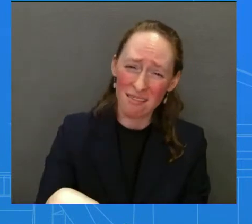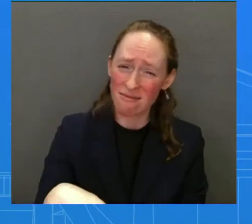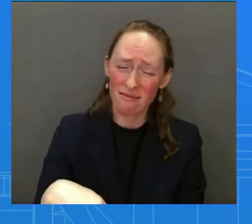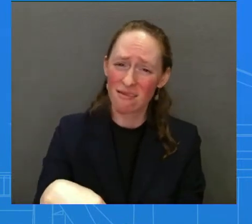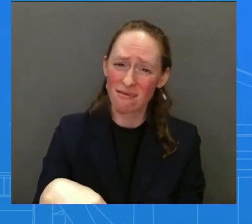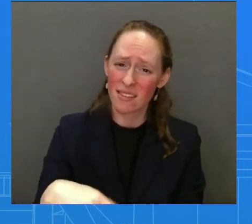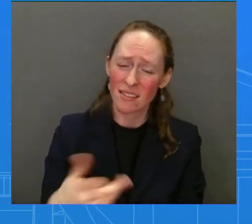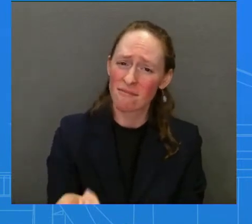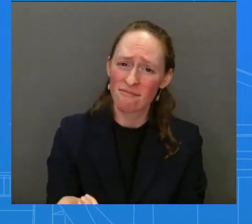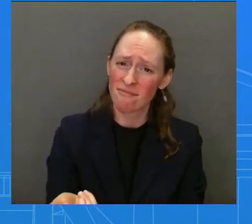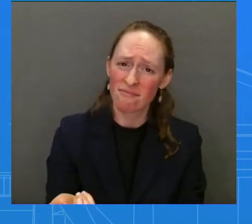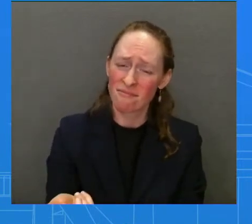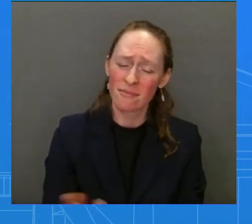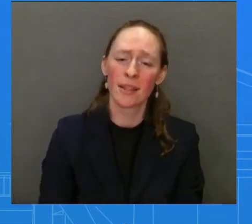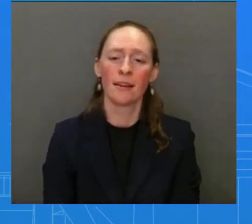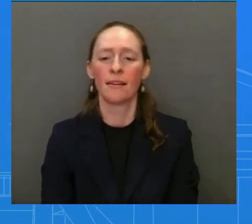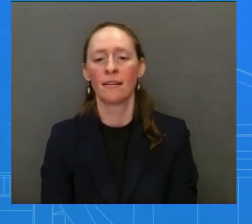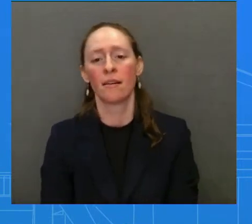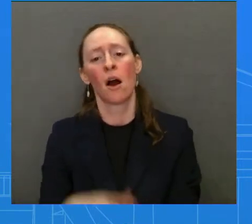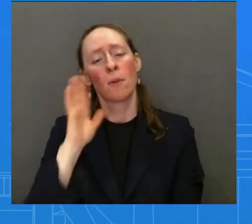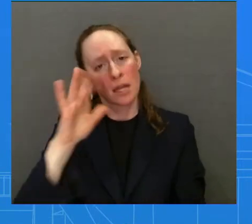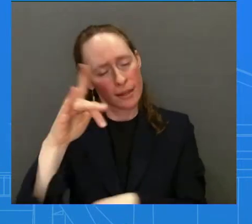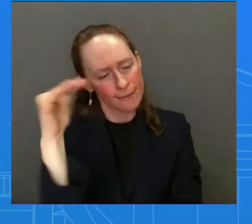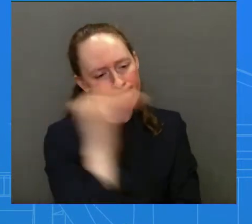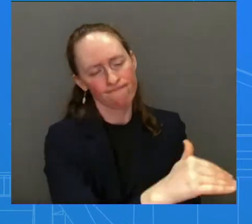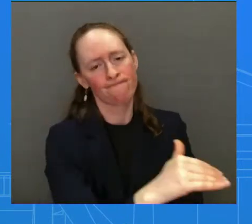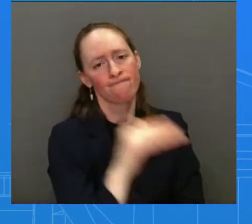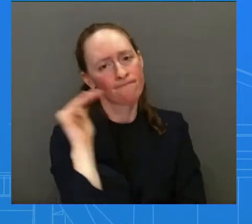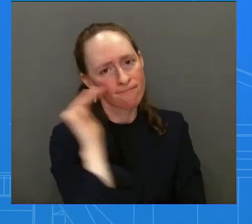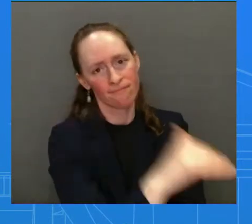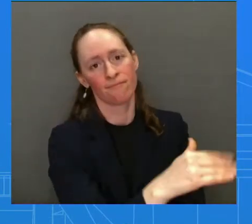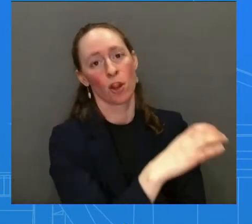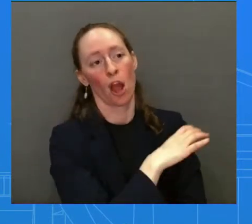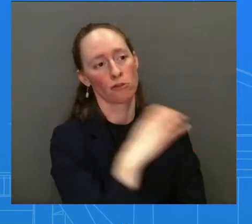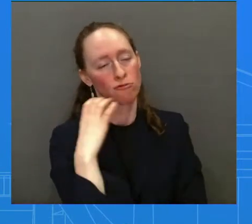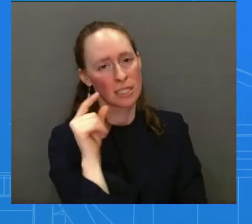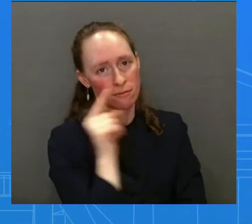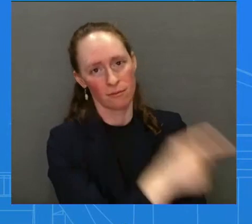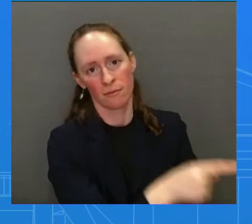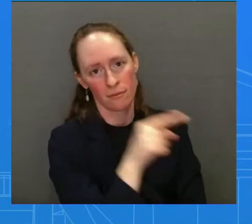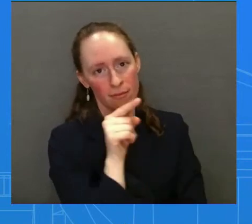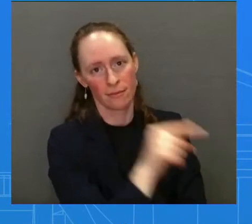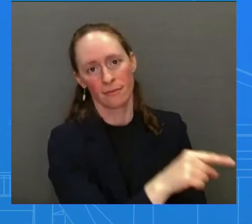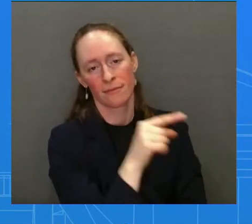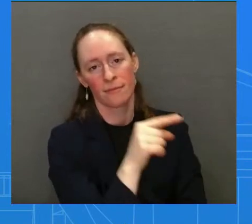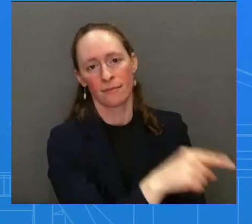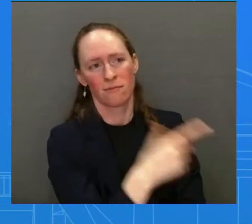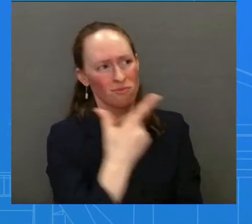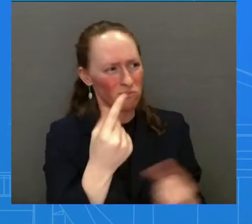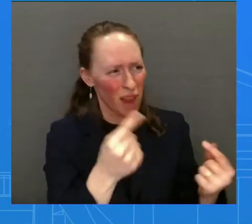We're going to see what else we can do. The President just announced something -- an action recently, because he believed --